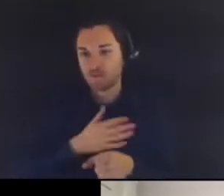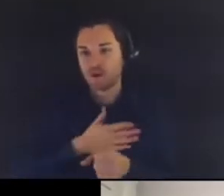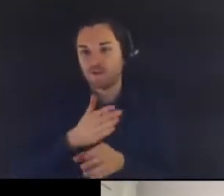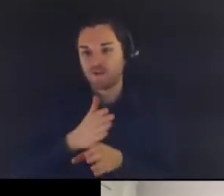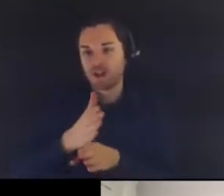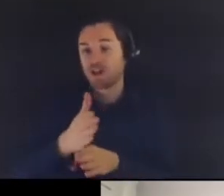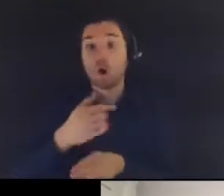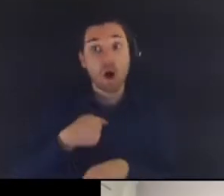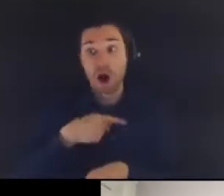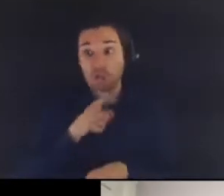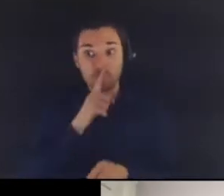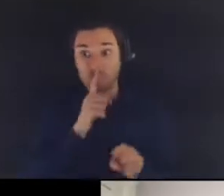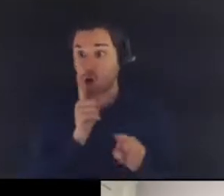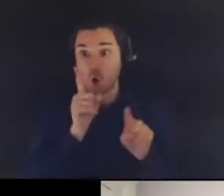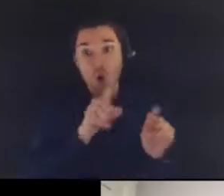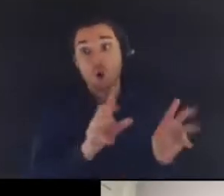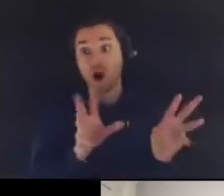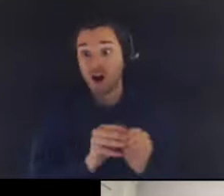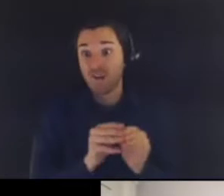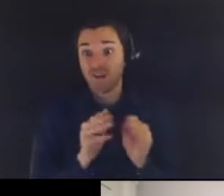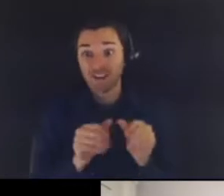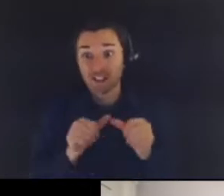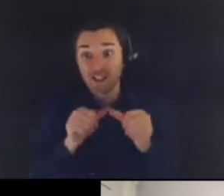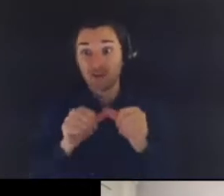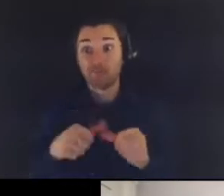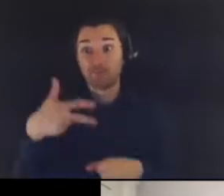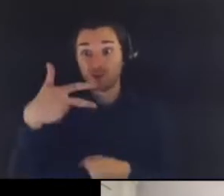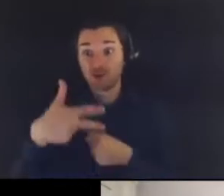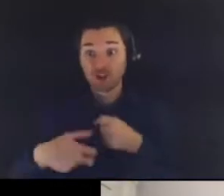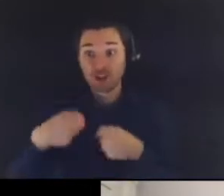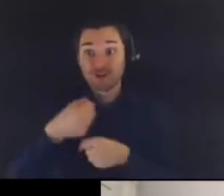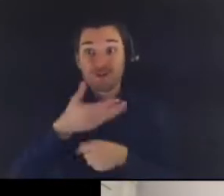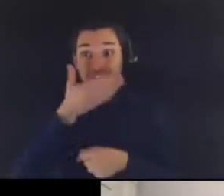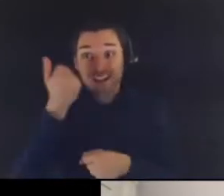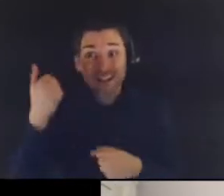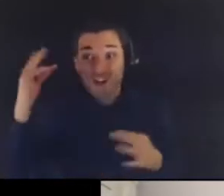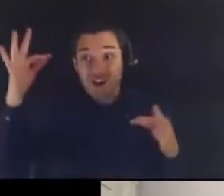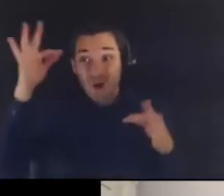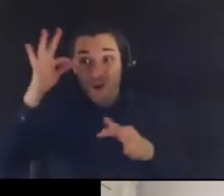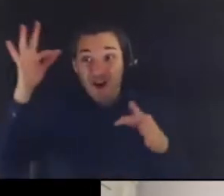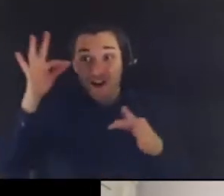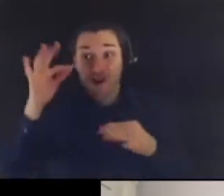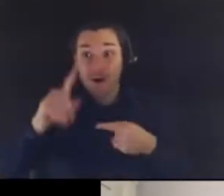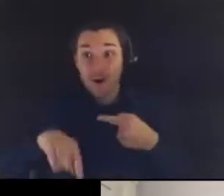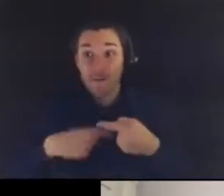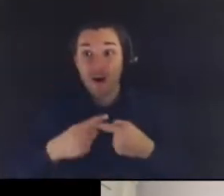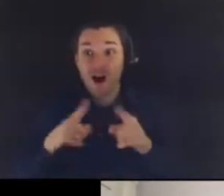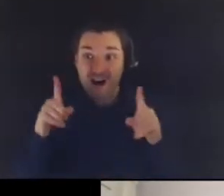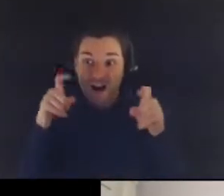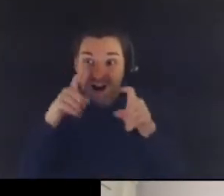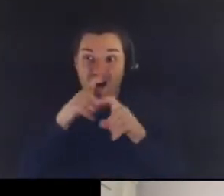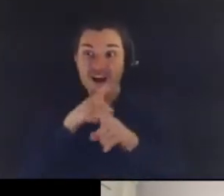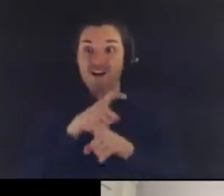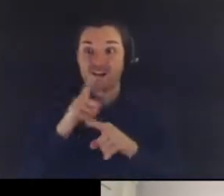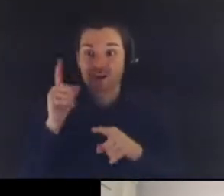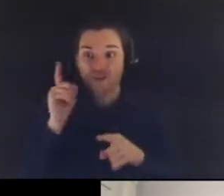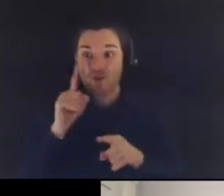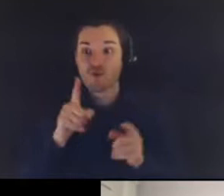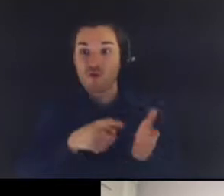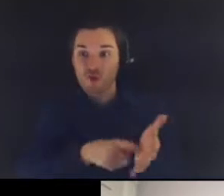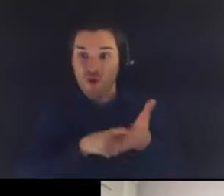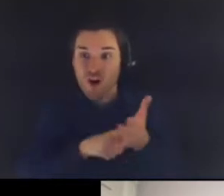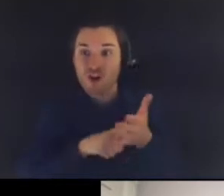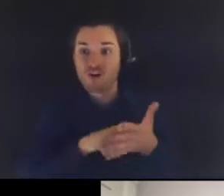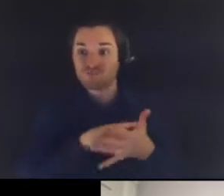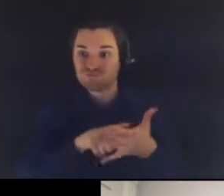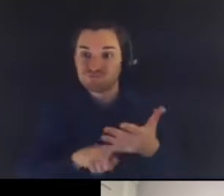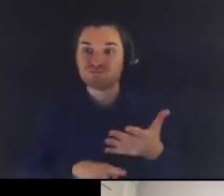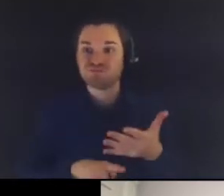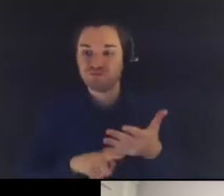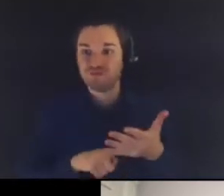And then I had to negotiate with the conferences on who would pay for interpretation. I had